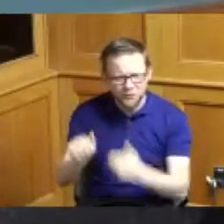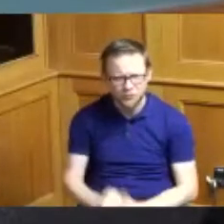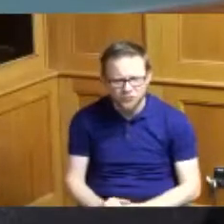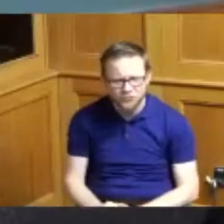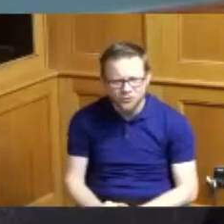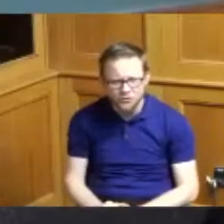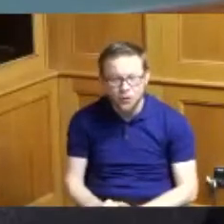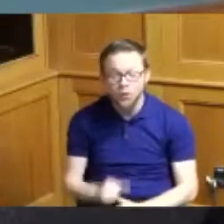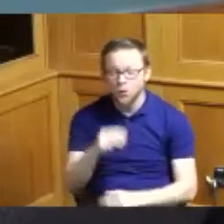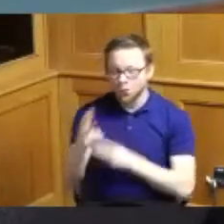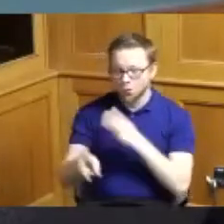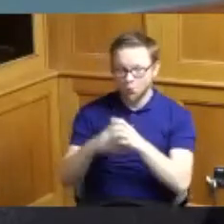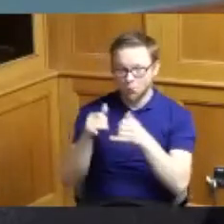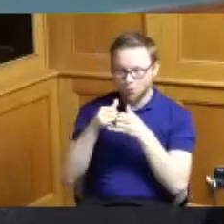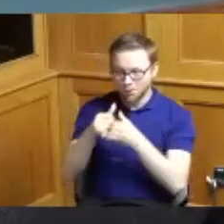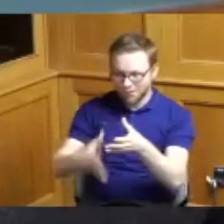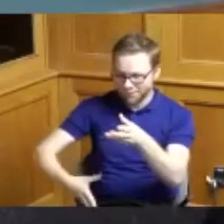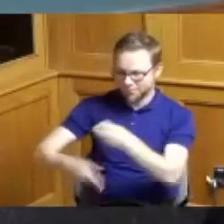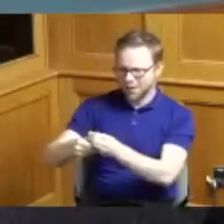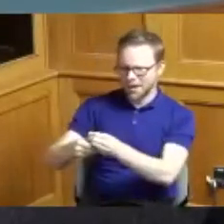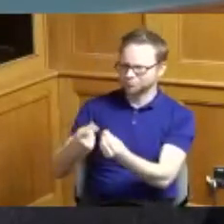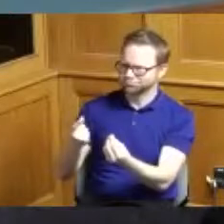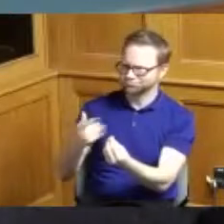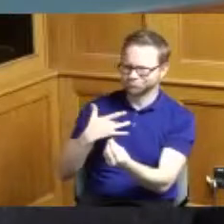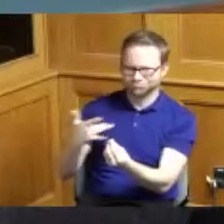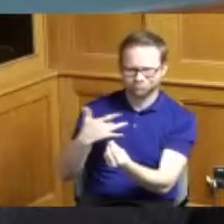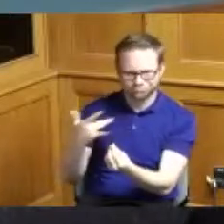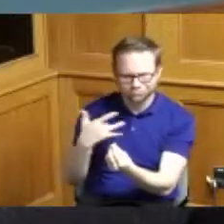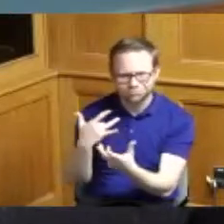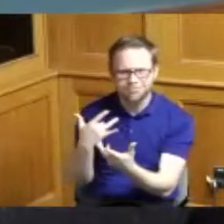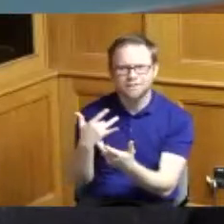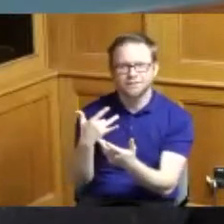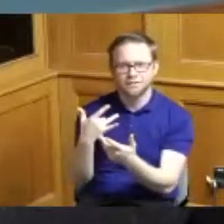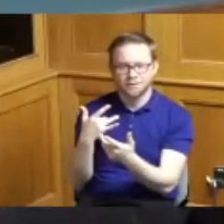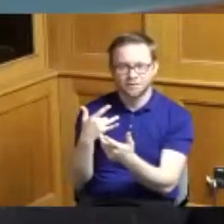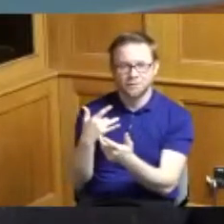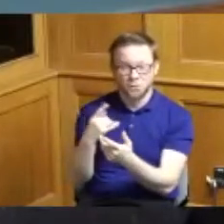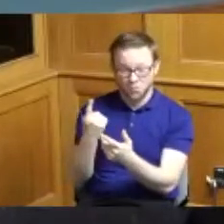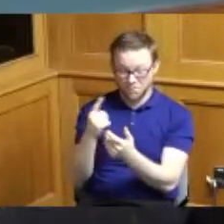World Cup who I was very concerned with on the front one of the top pages and I think we've made